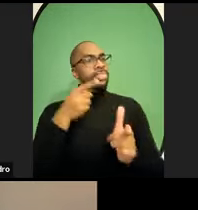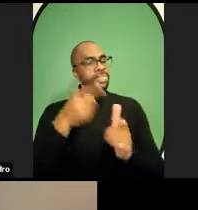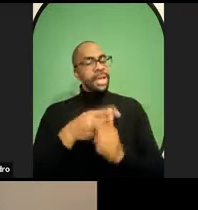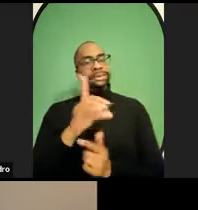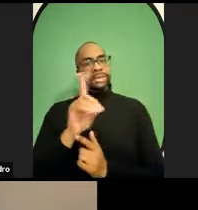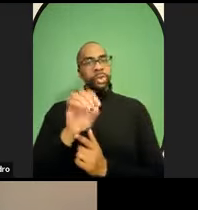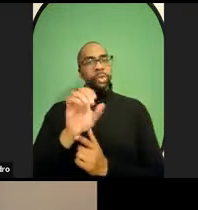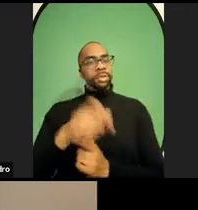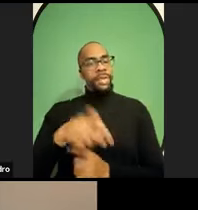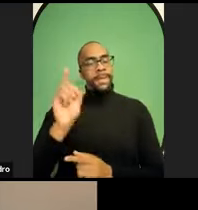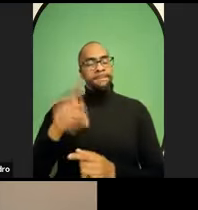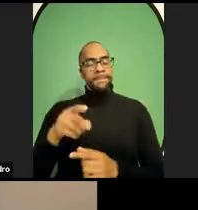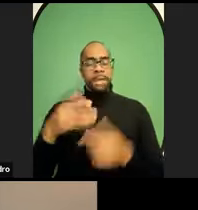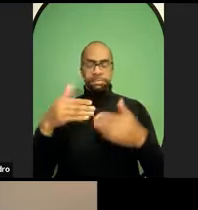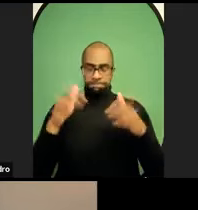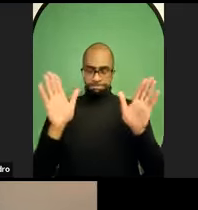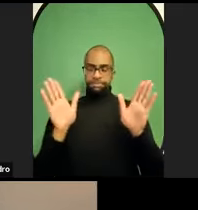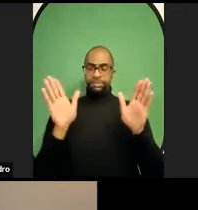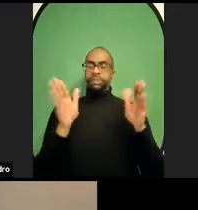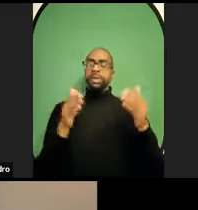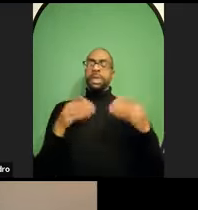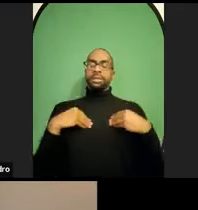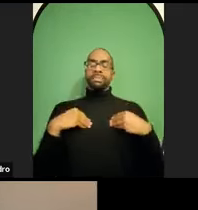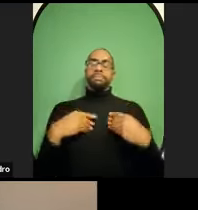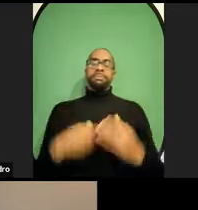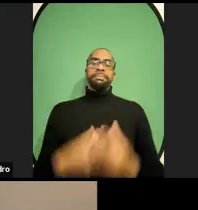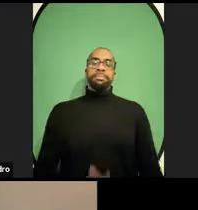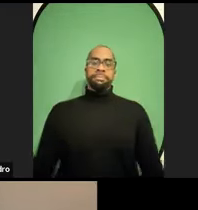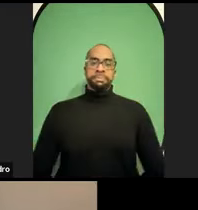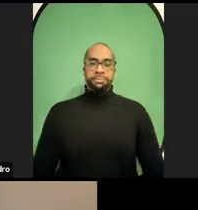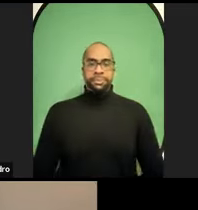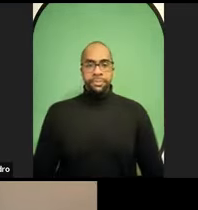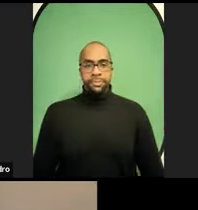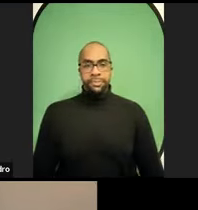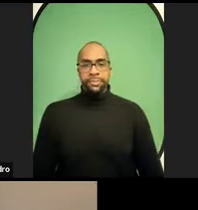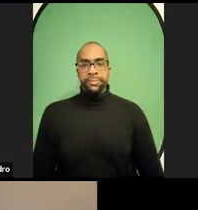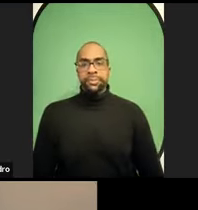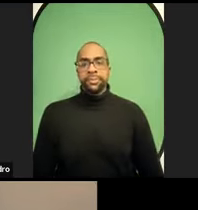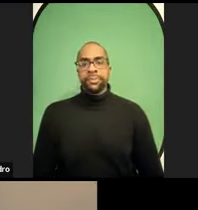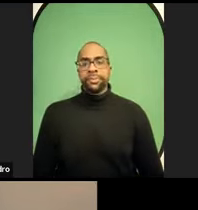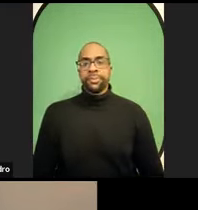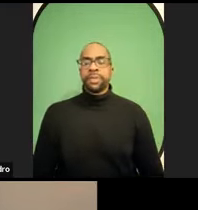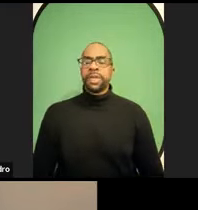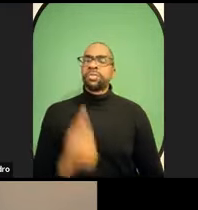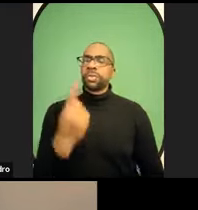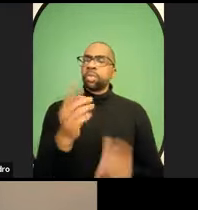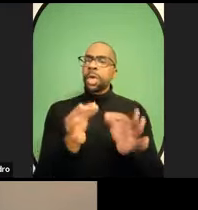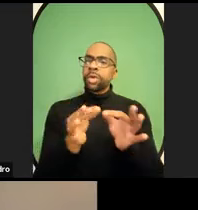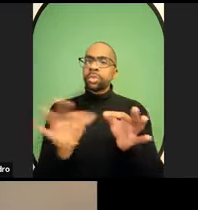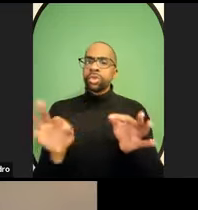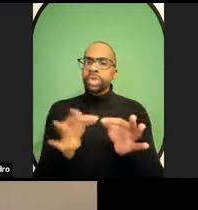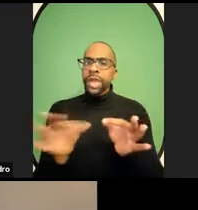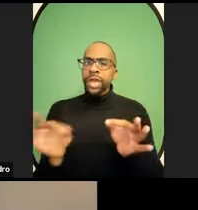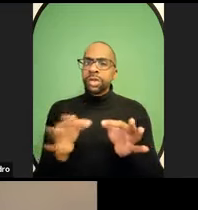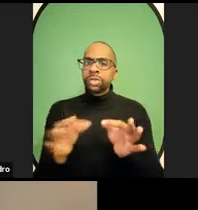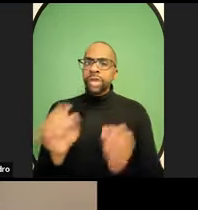guidance. That's a great clarification thank a great clarification. Thank you. Yes, also with Yes. Also, when.